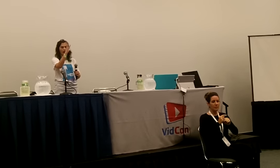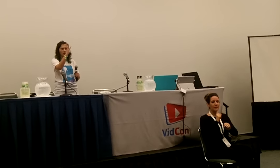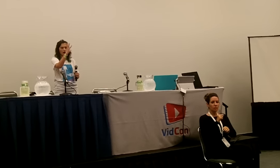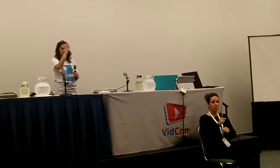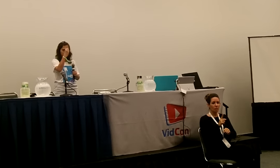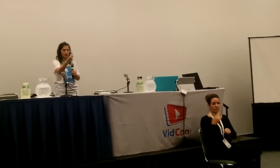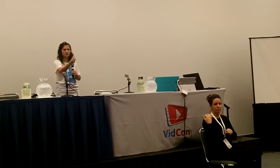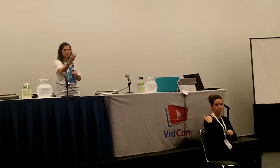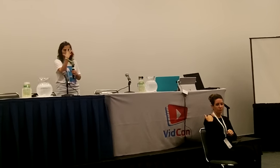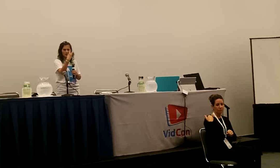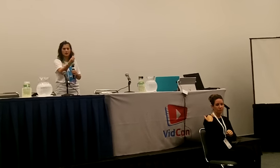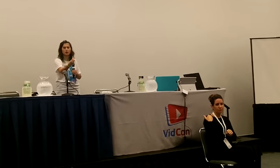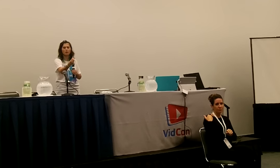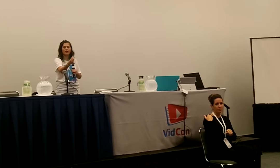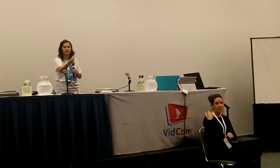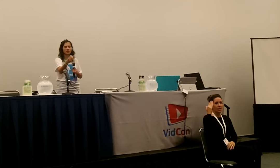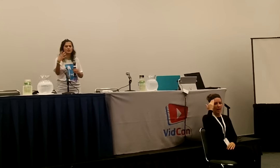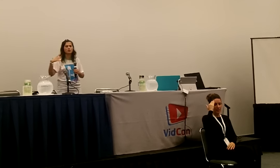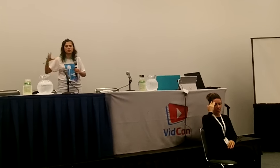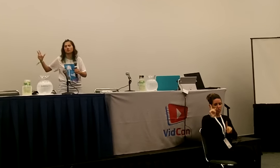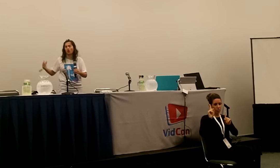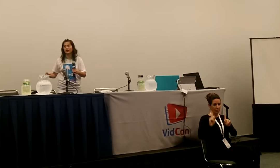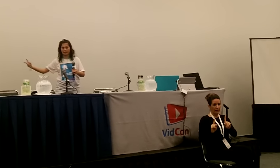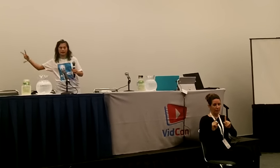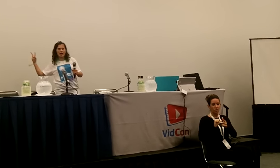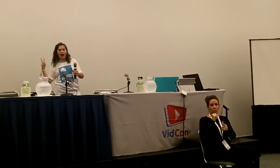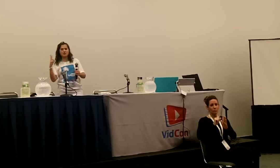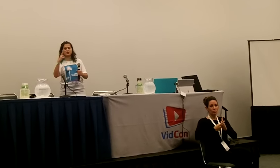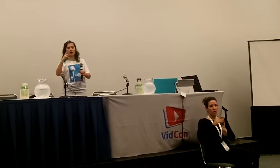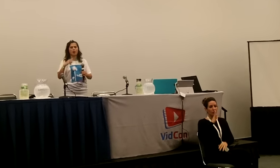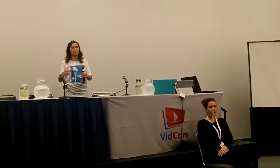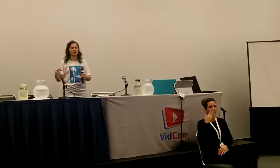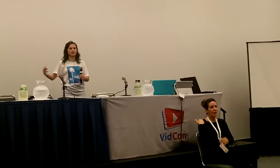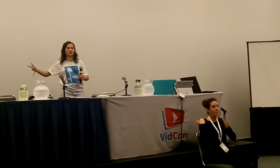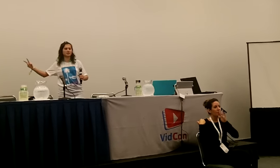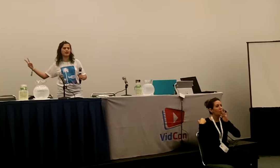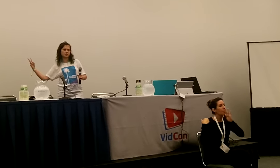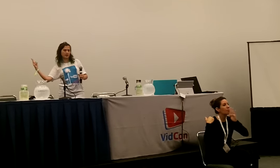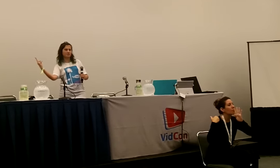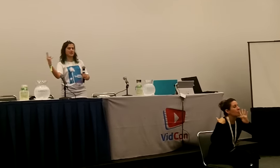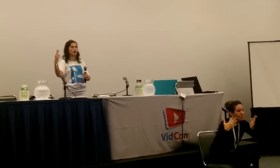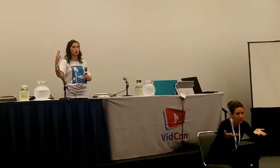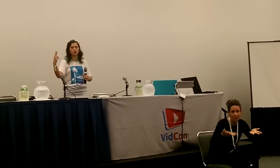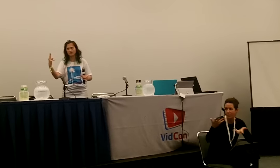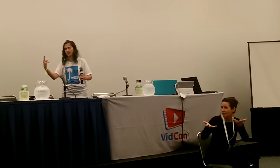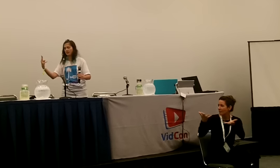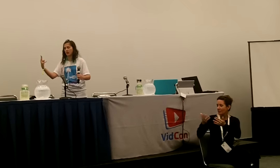"Okay, I acknowledge that you are right here," and don't start talking, like, as you come up because then it's like you said 10 words,